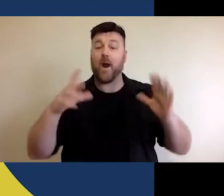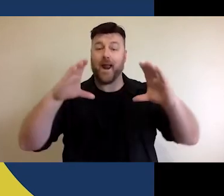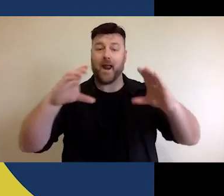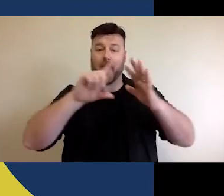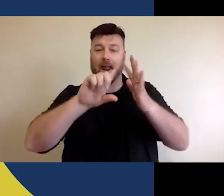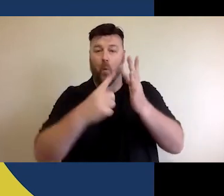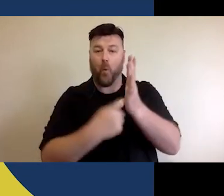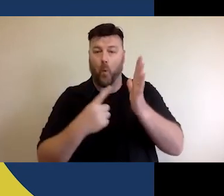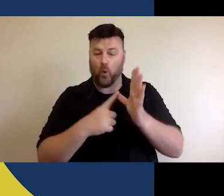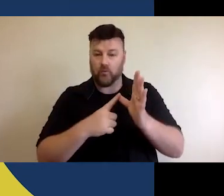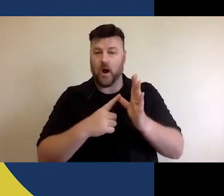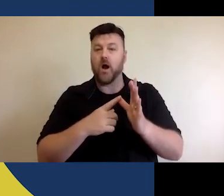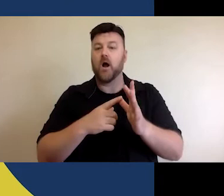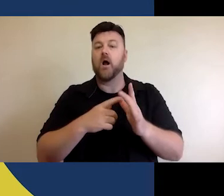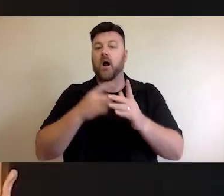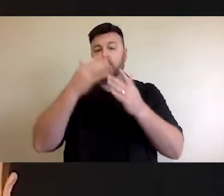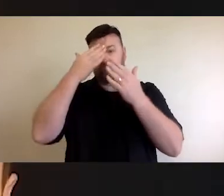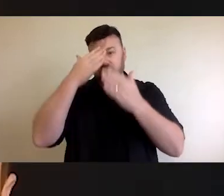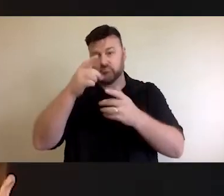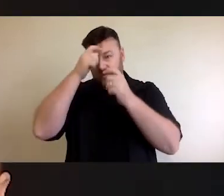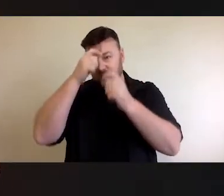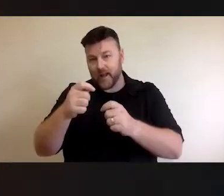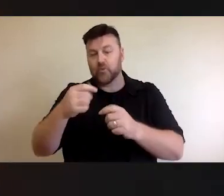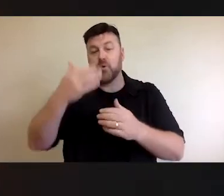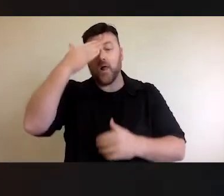to Elders past, present and emerging. If you would like, please